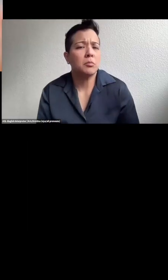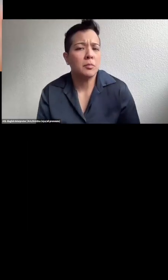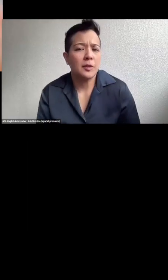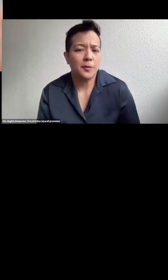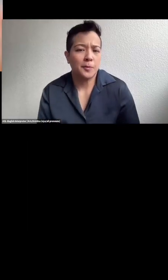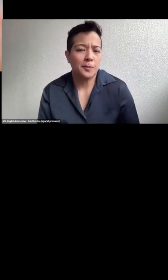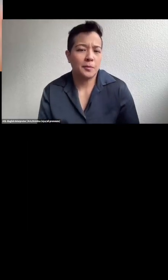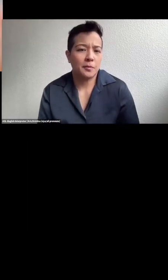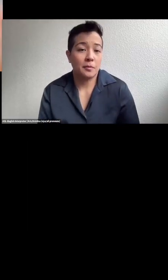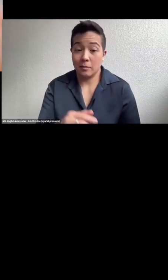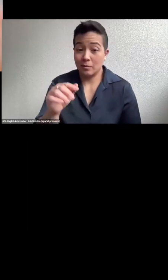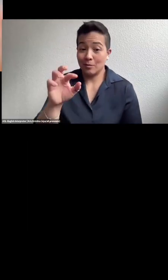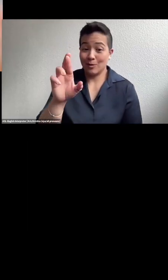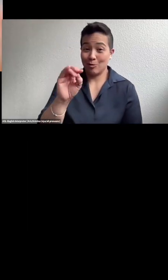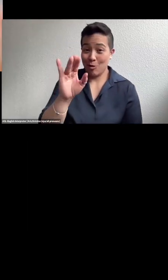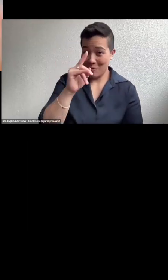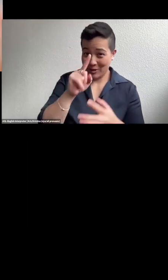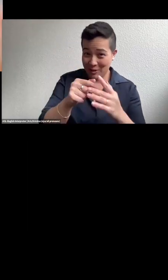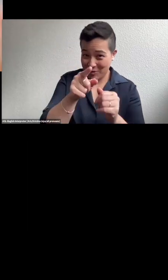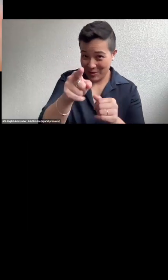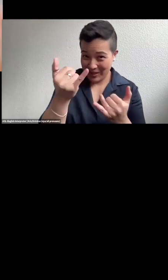Robin, can we start with you first this time? Okay